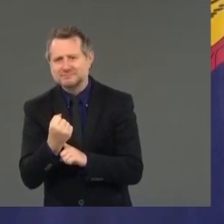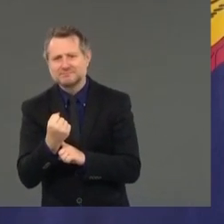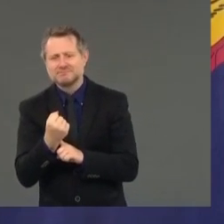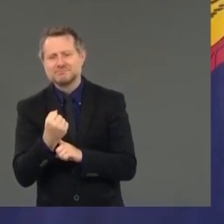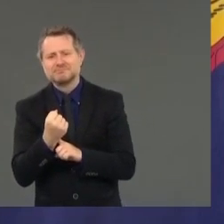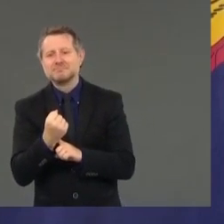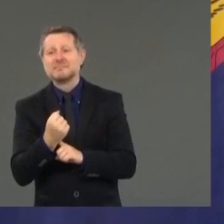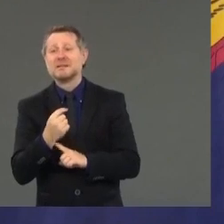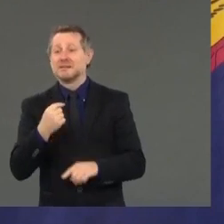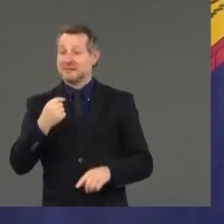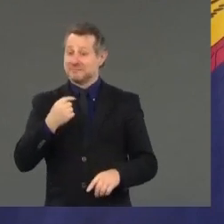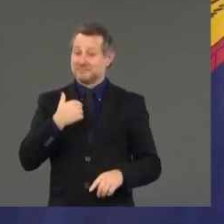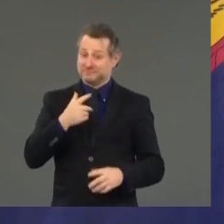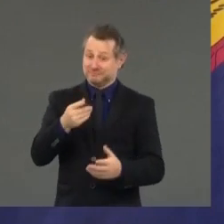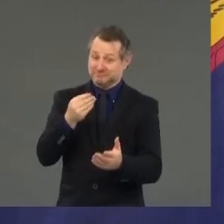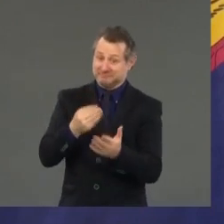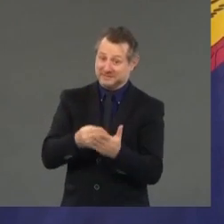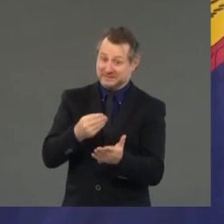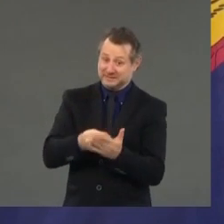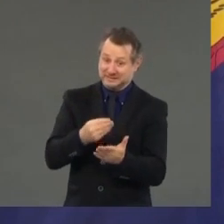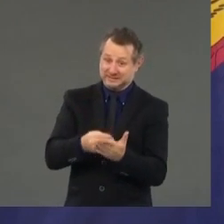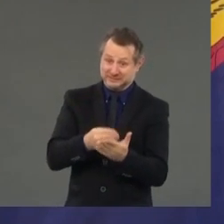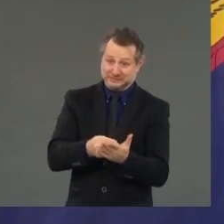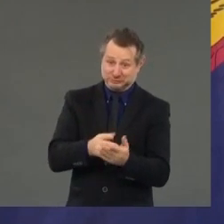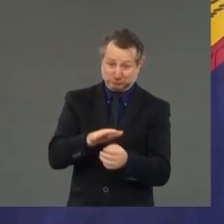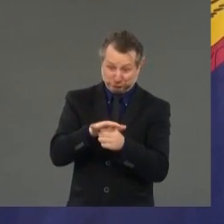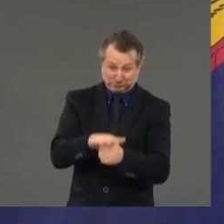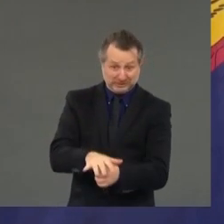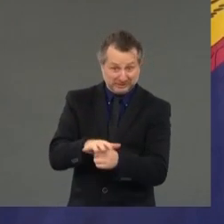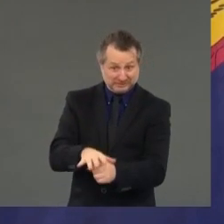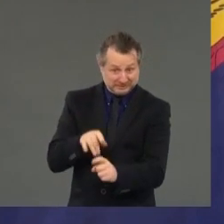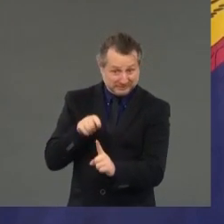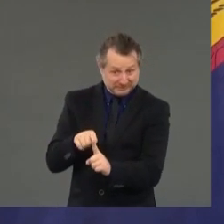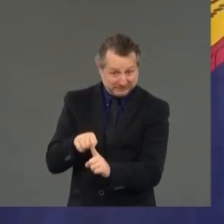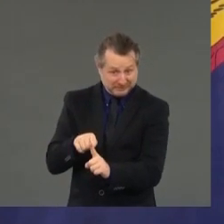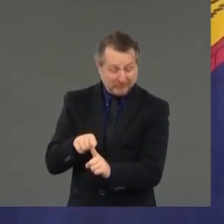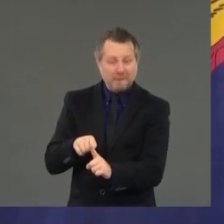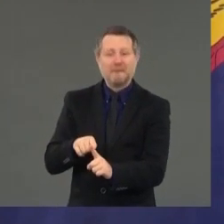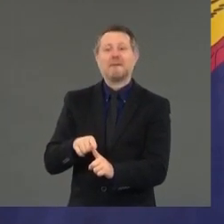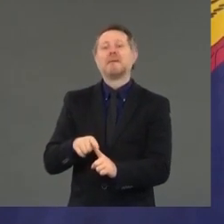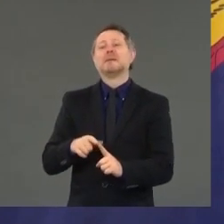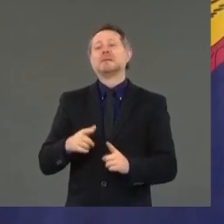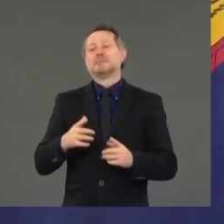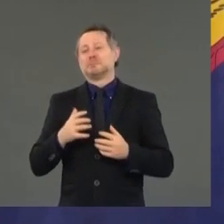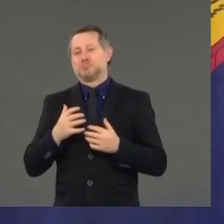VERY DIFFICULT PLACE TO BE,